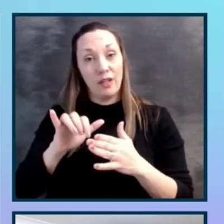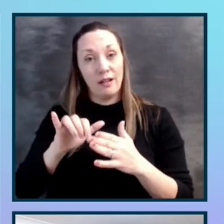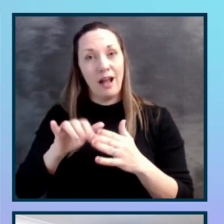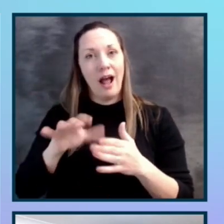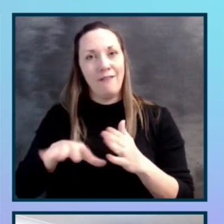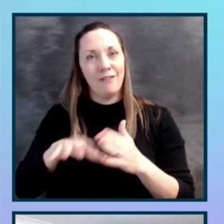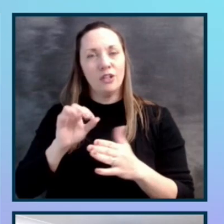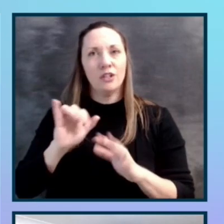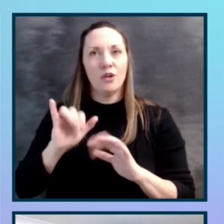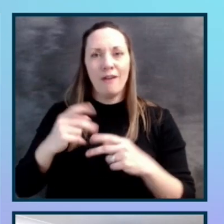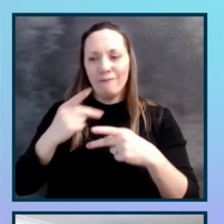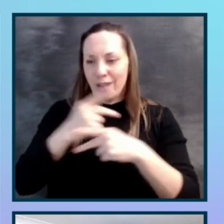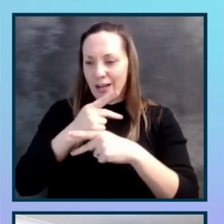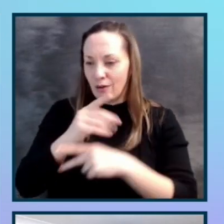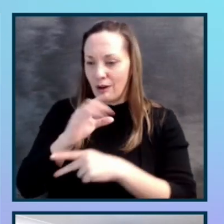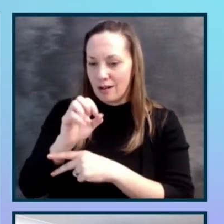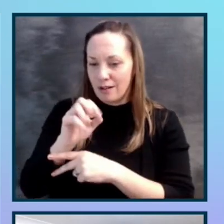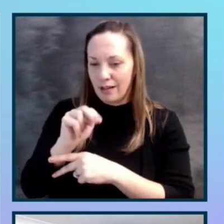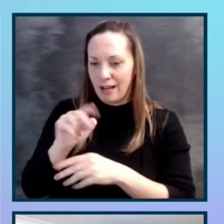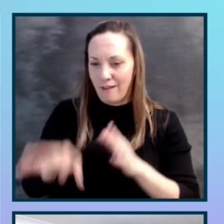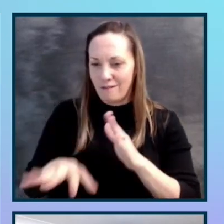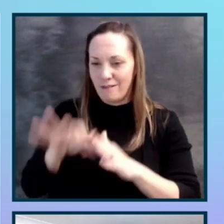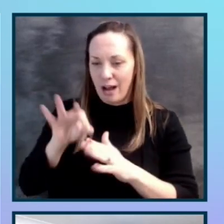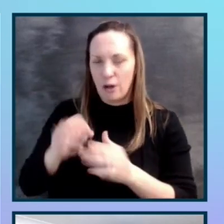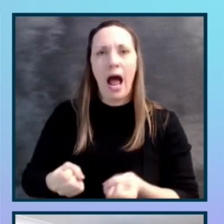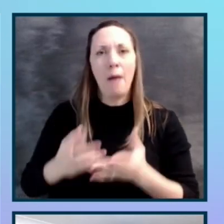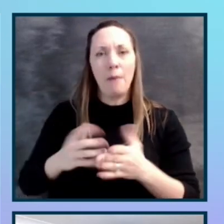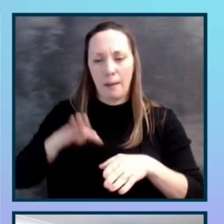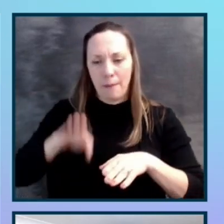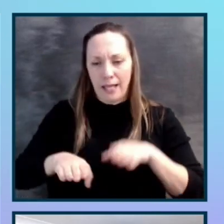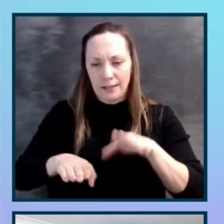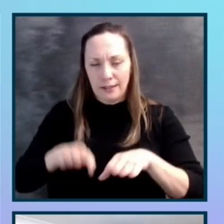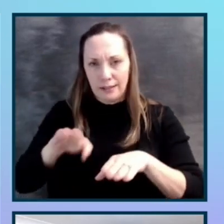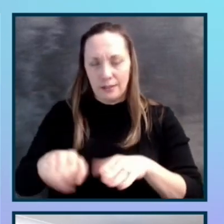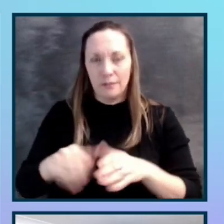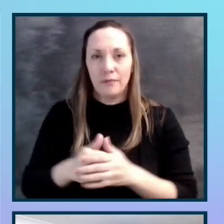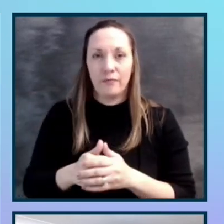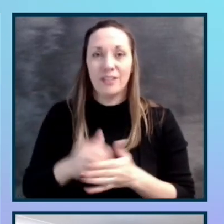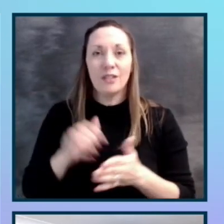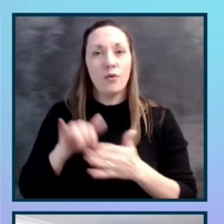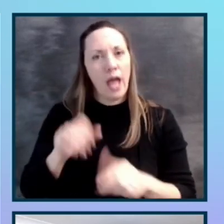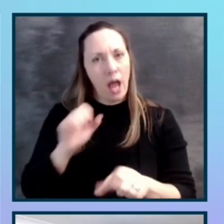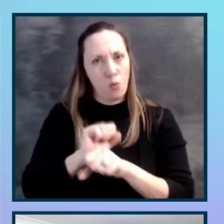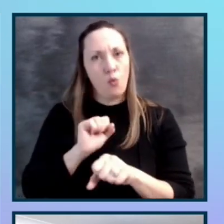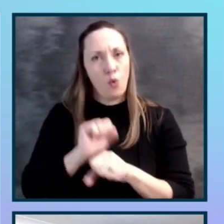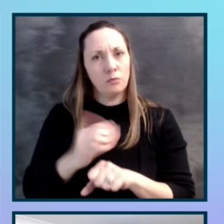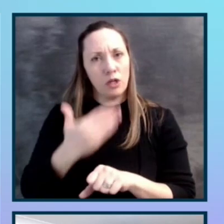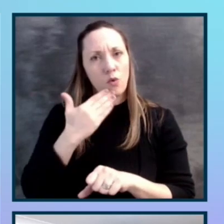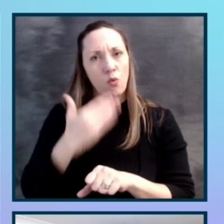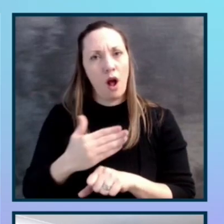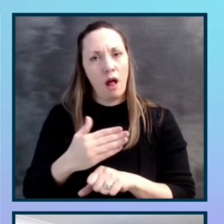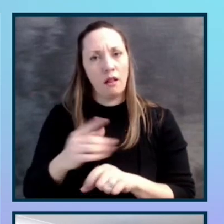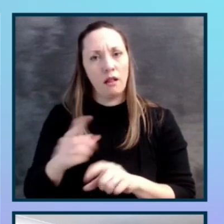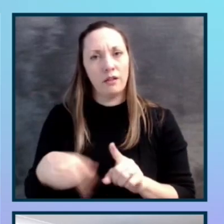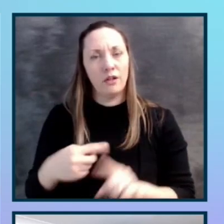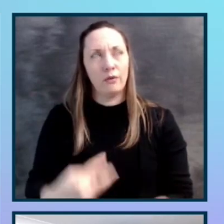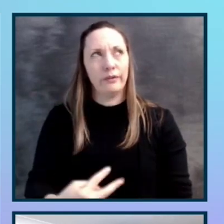via a number of paces, as I said before. So, that works relatively well unless I get stuck on geometry, which is really frustrating,